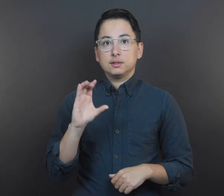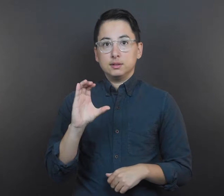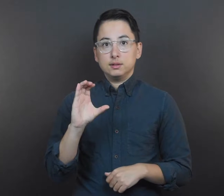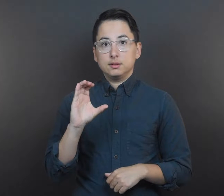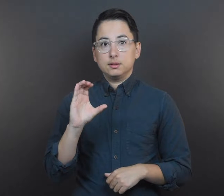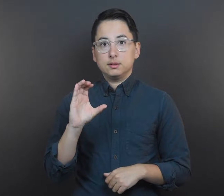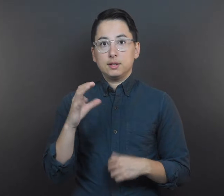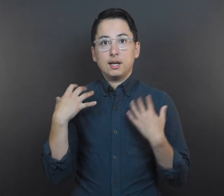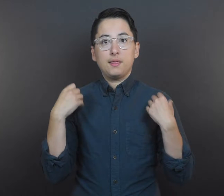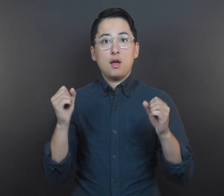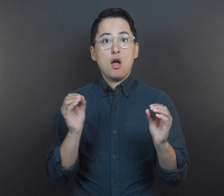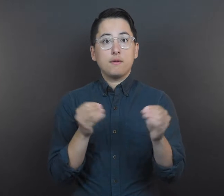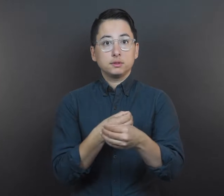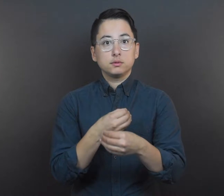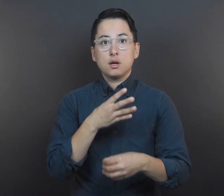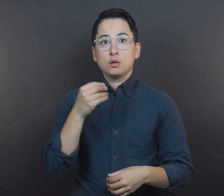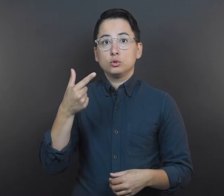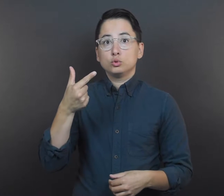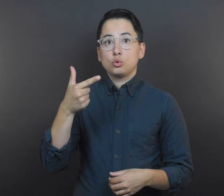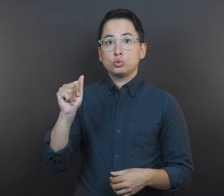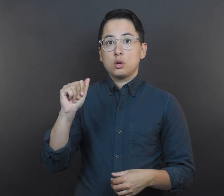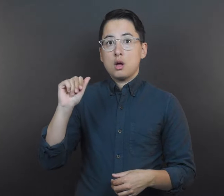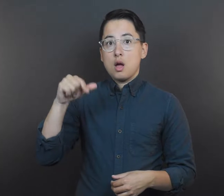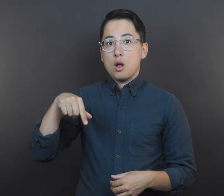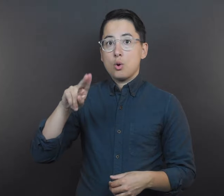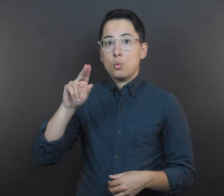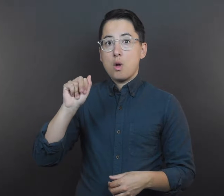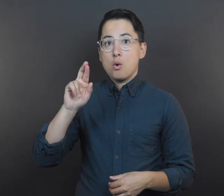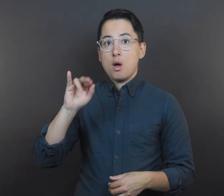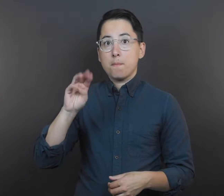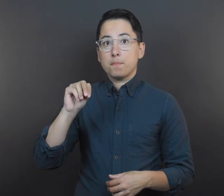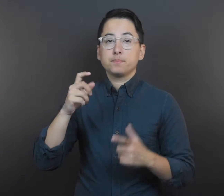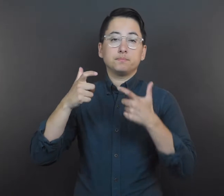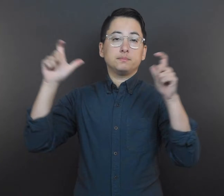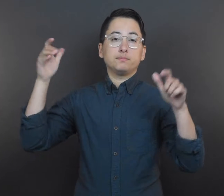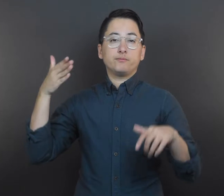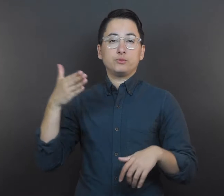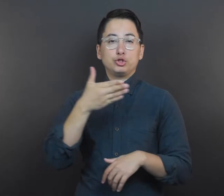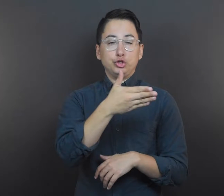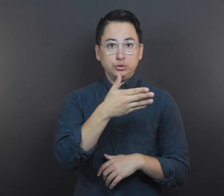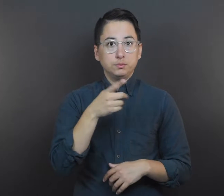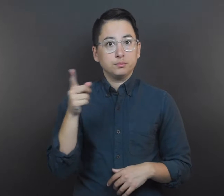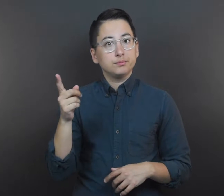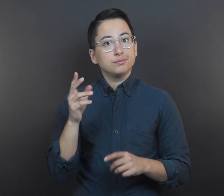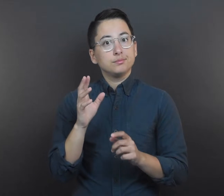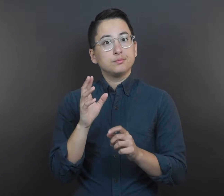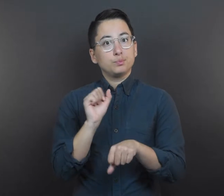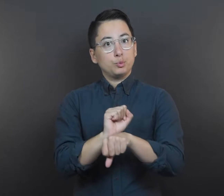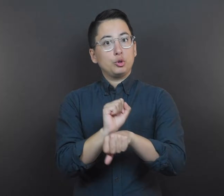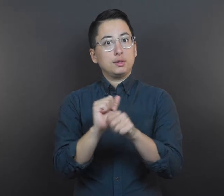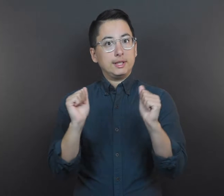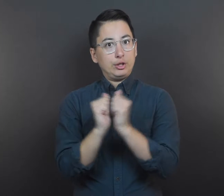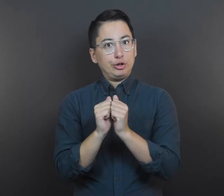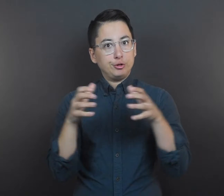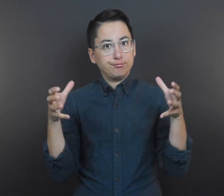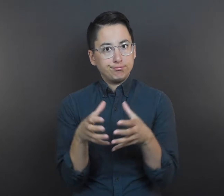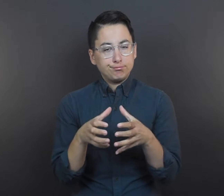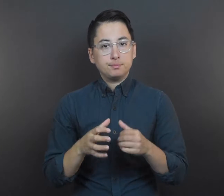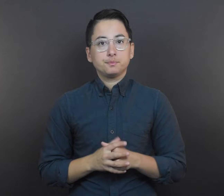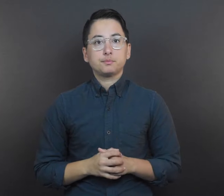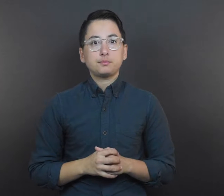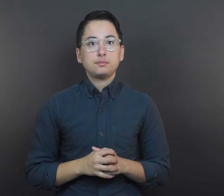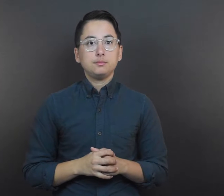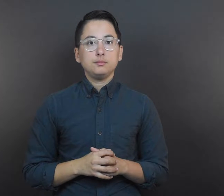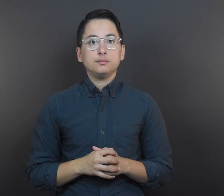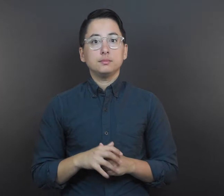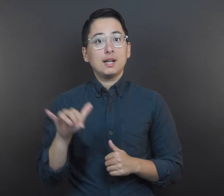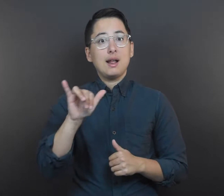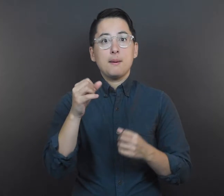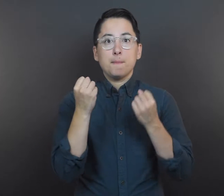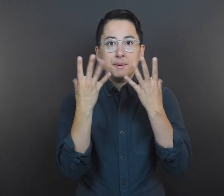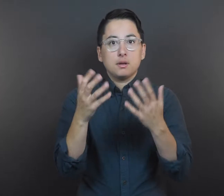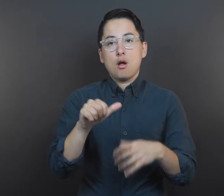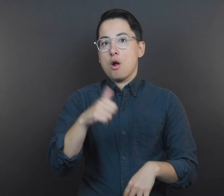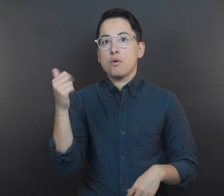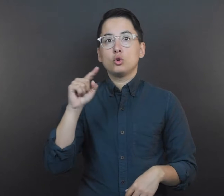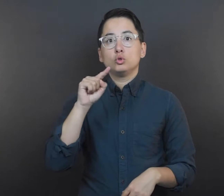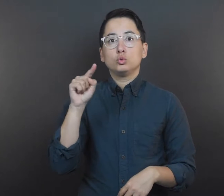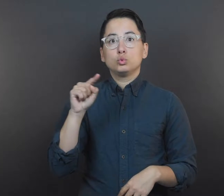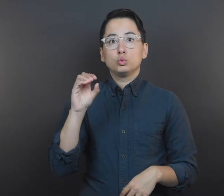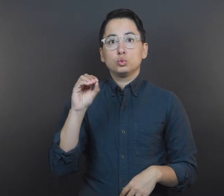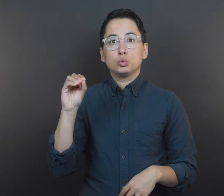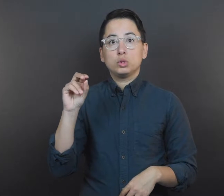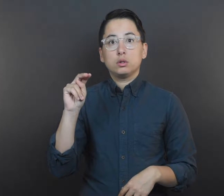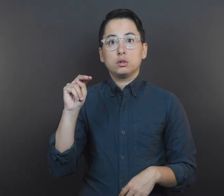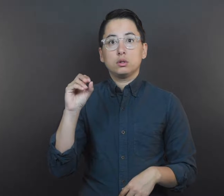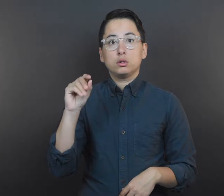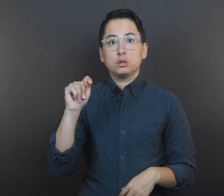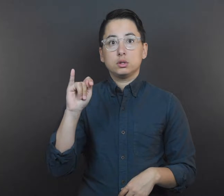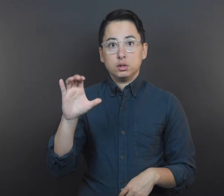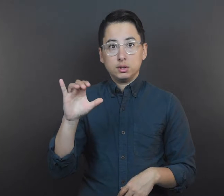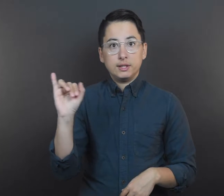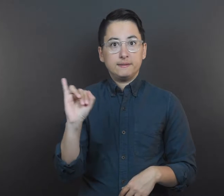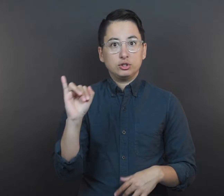CDC’s One Health Office and Georgia Aquarium Work Together to Investigate Otters with SARS-CoV-2